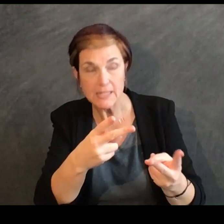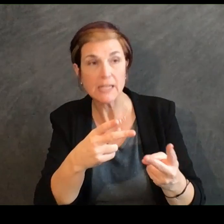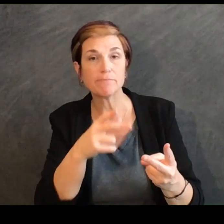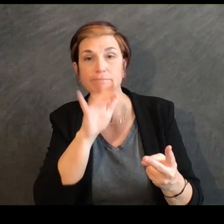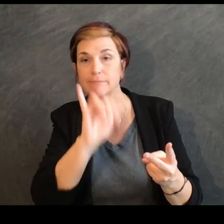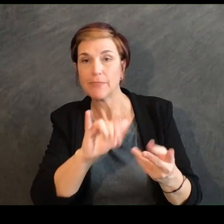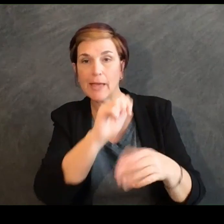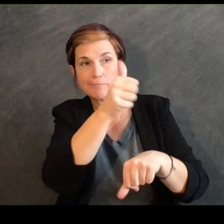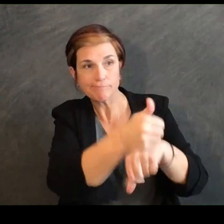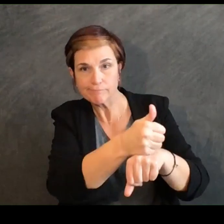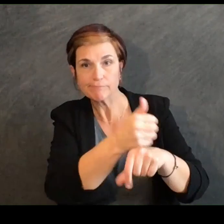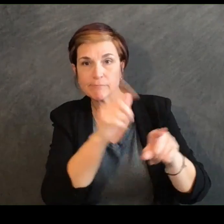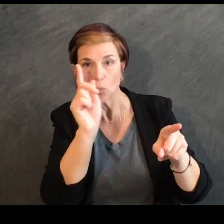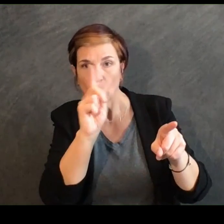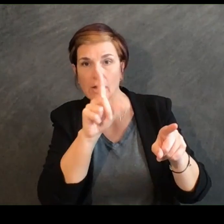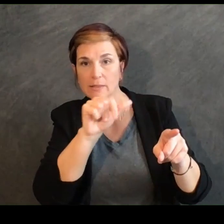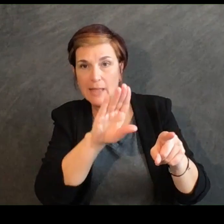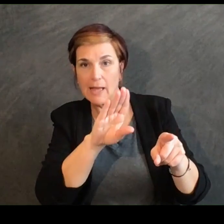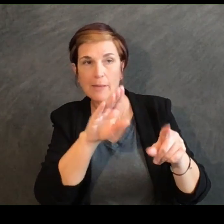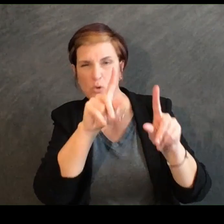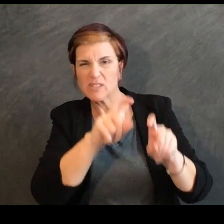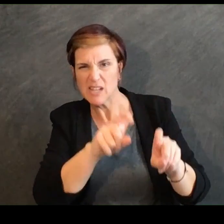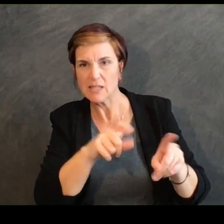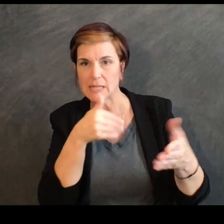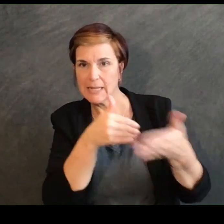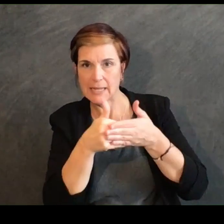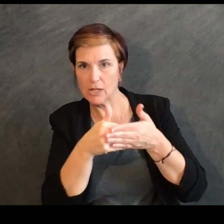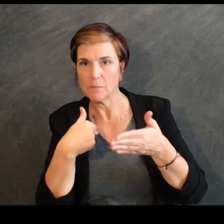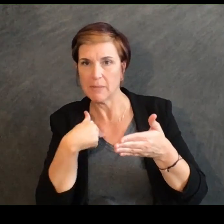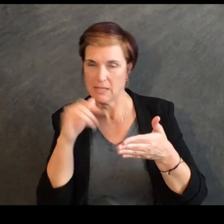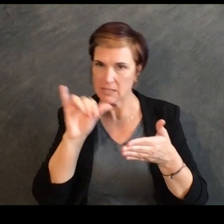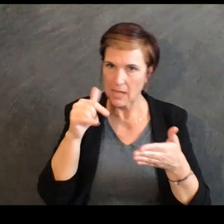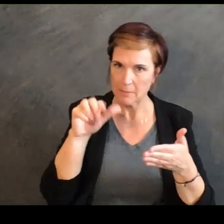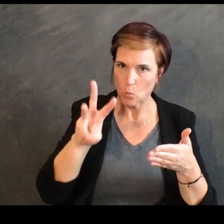on the website if they're symptomatic if the questionnaire indicates it'd be able